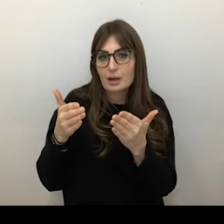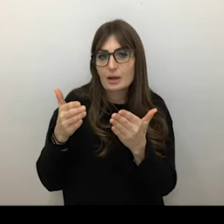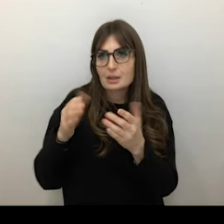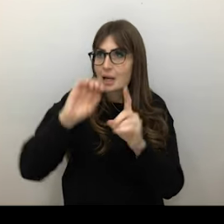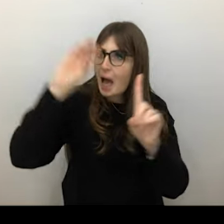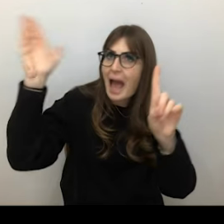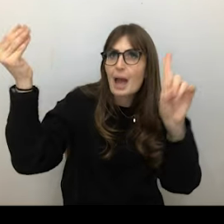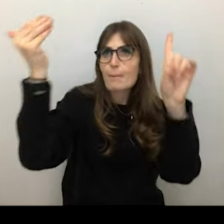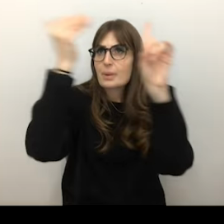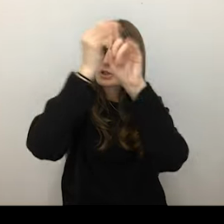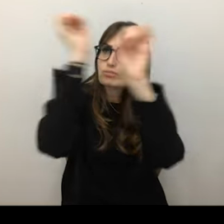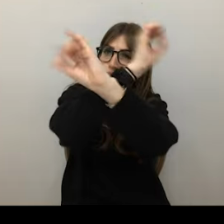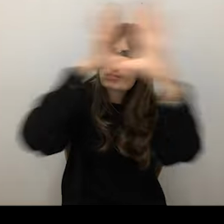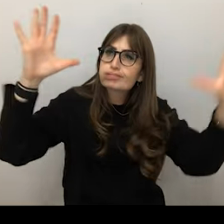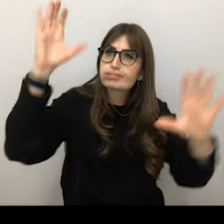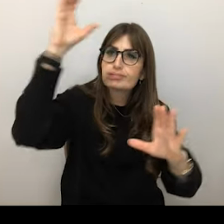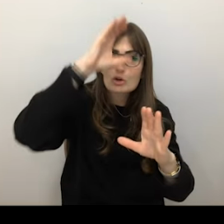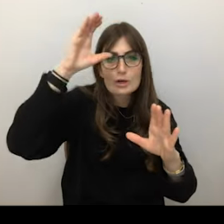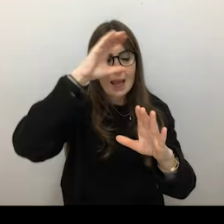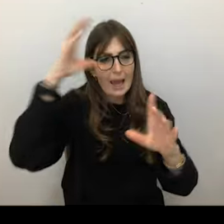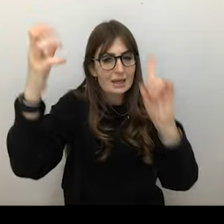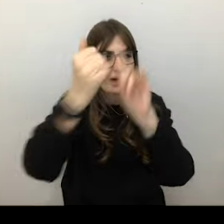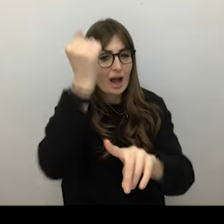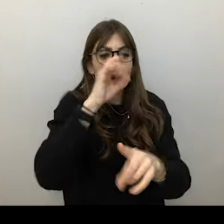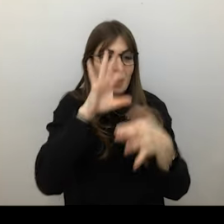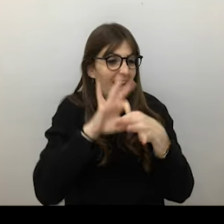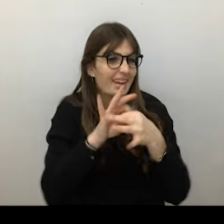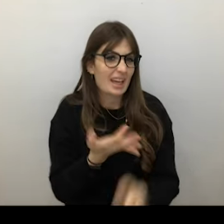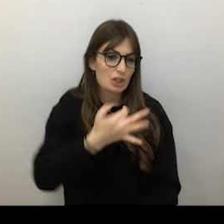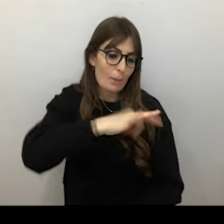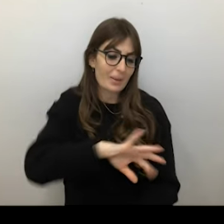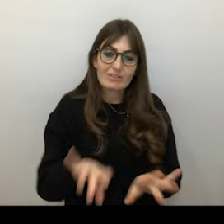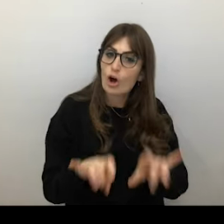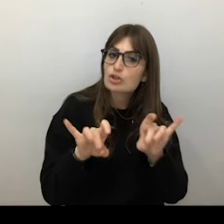an ambitious creative outcome that will engage and benefit Australian audiences.